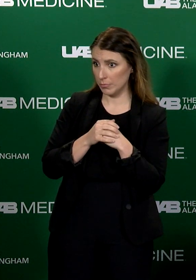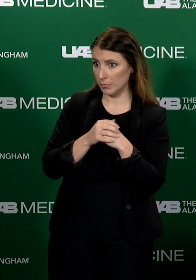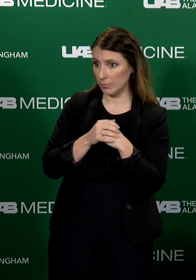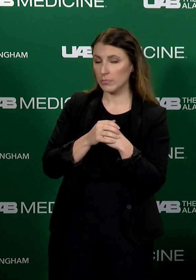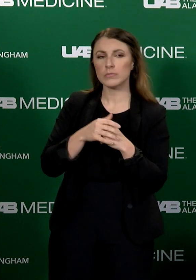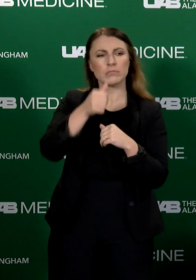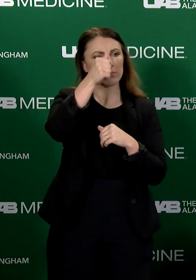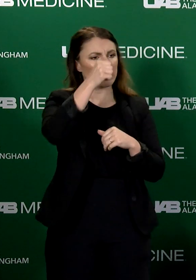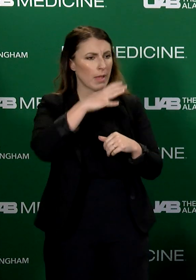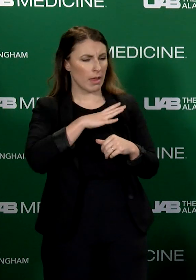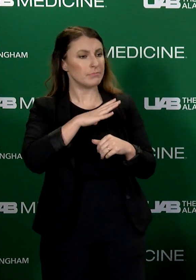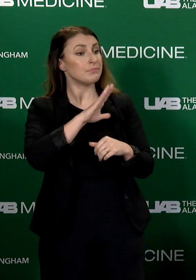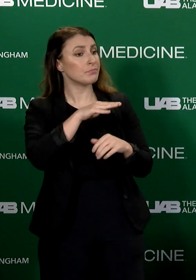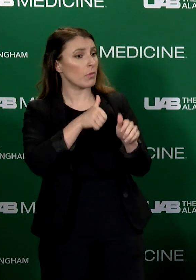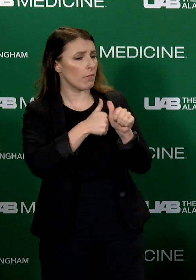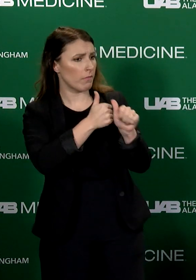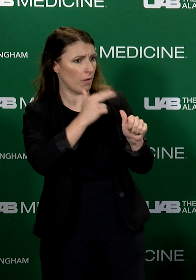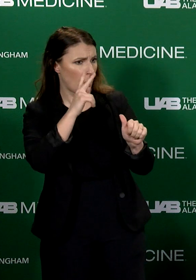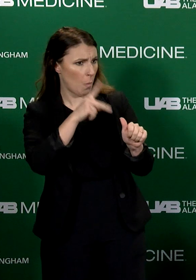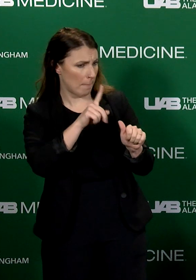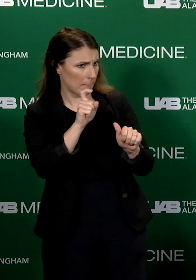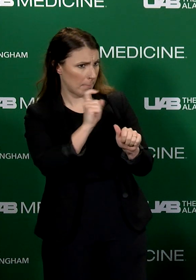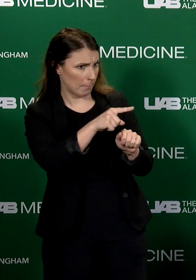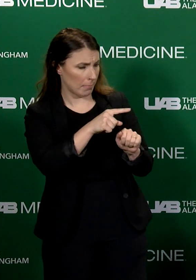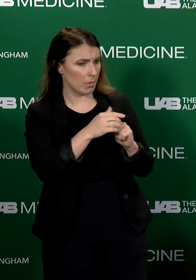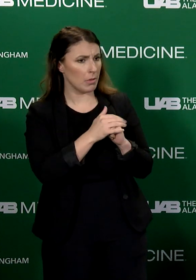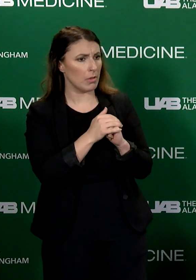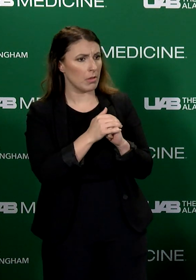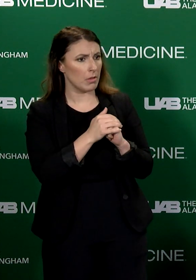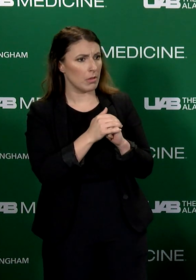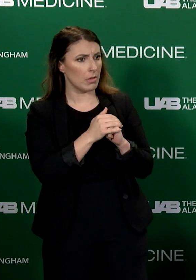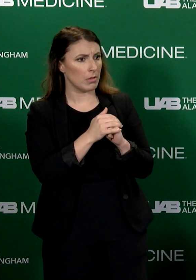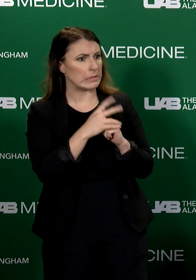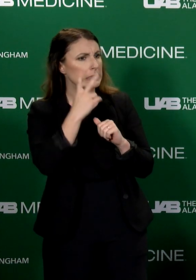follow-up I guess I'm just seeing reports from all over the country